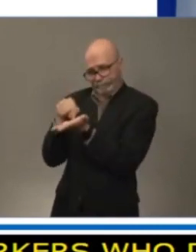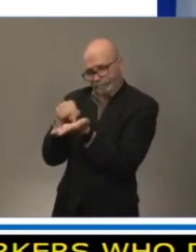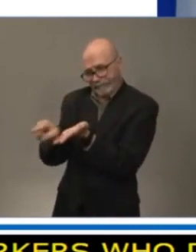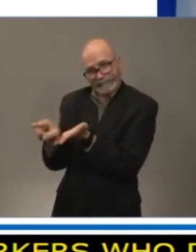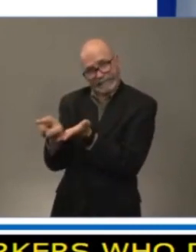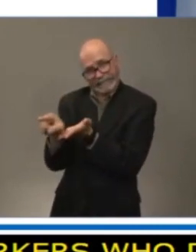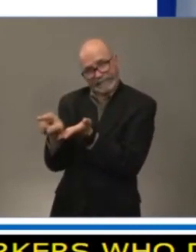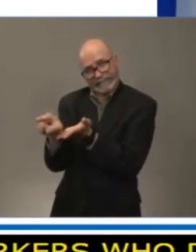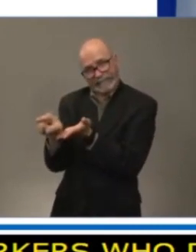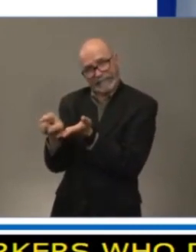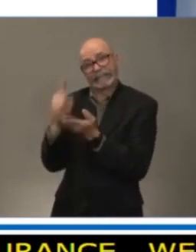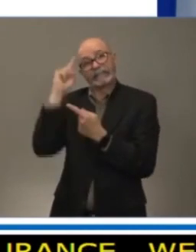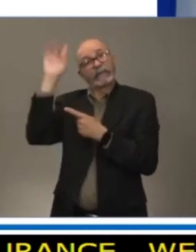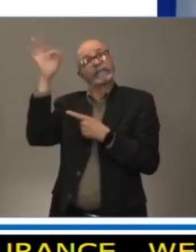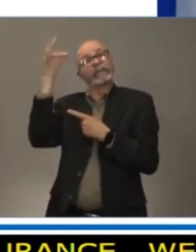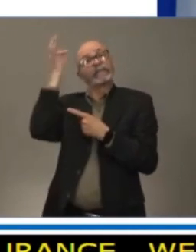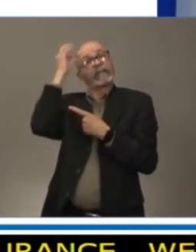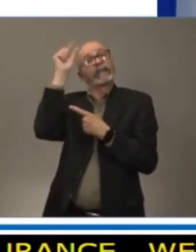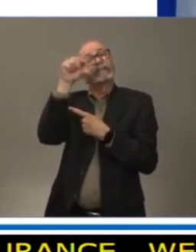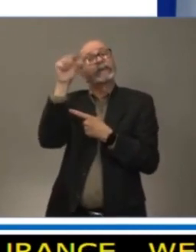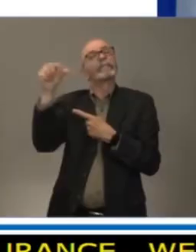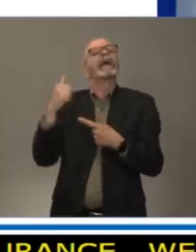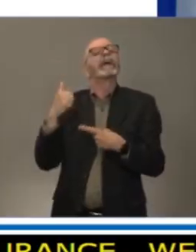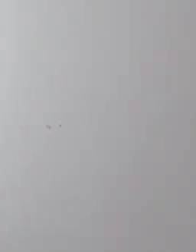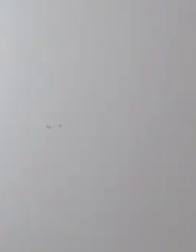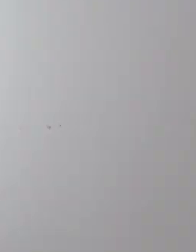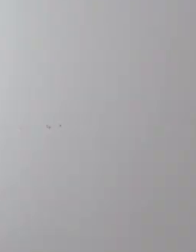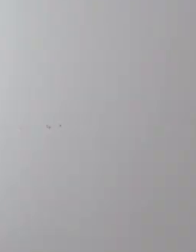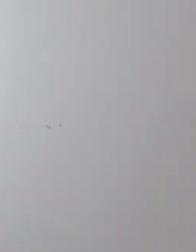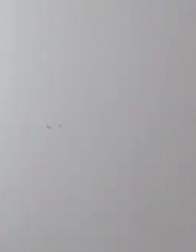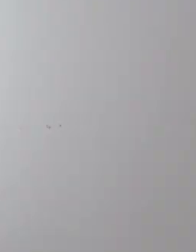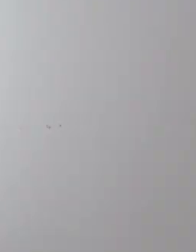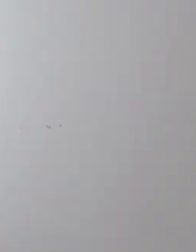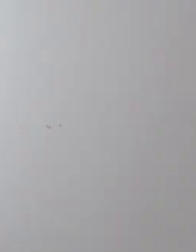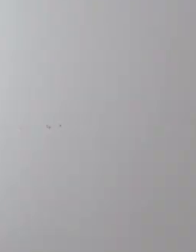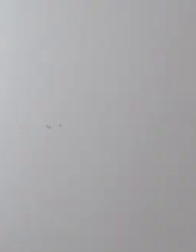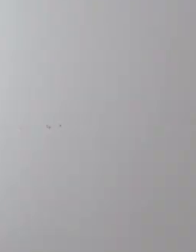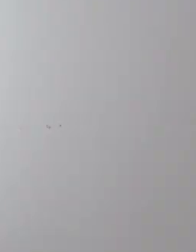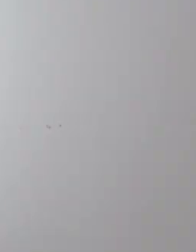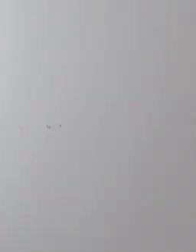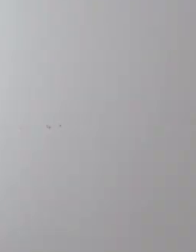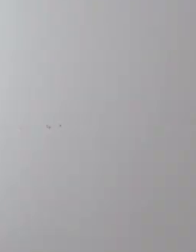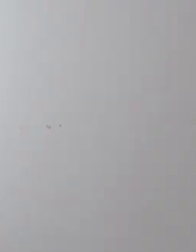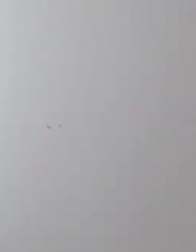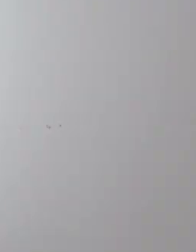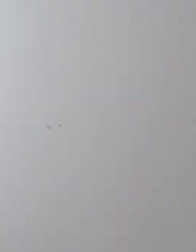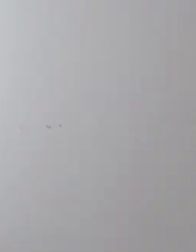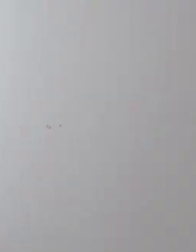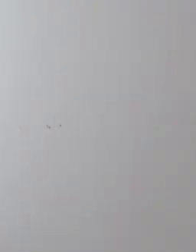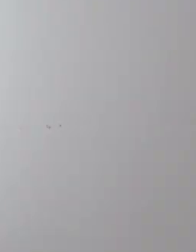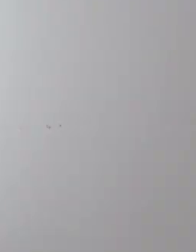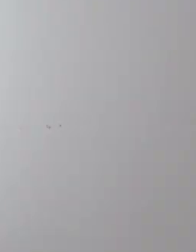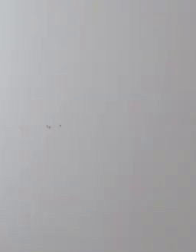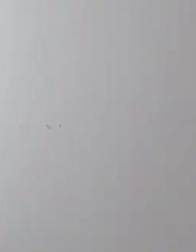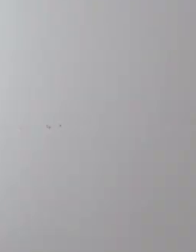government's Canada Emergency Response benefit. There have been announcements for small businesses. The federal government will set up the Canada